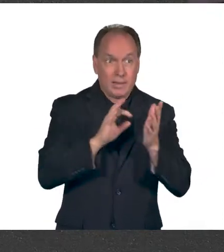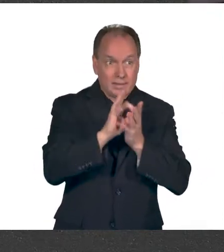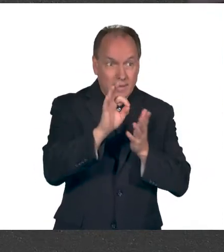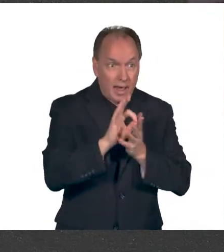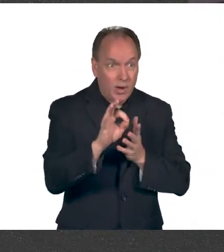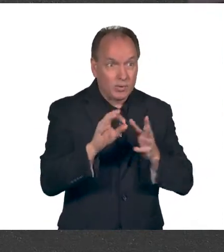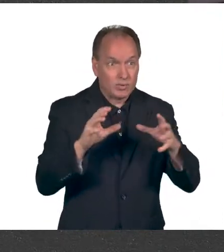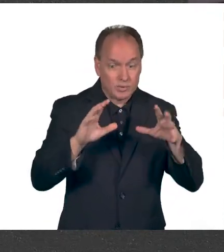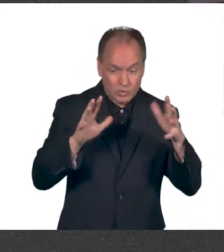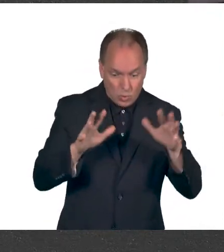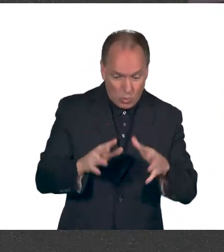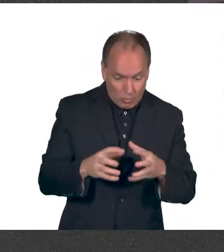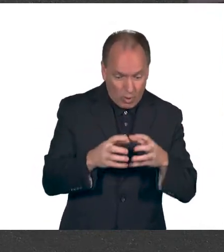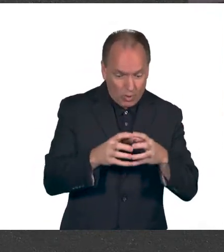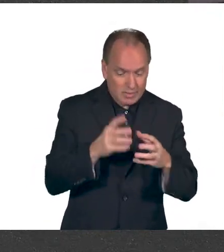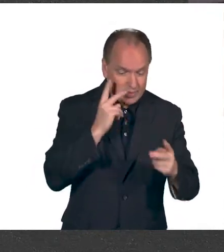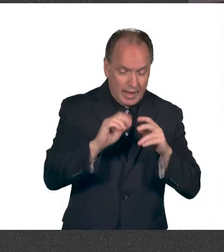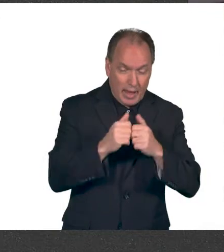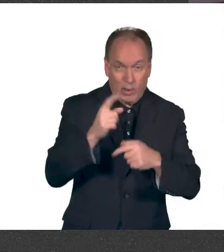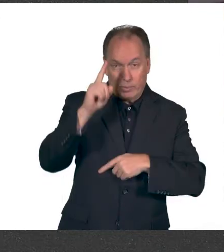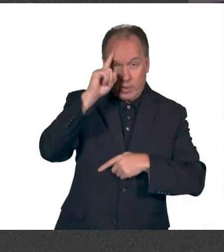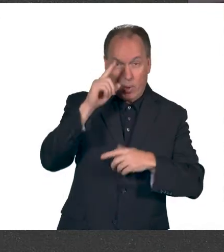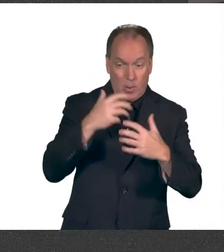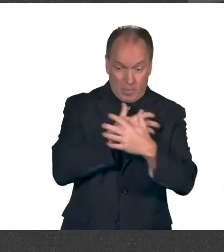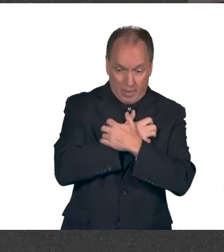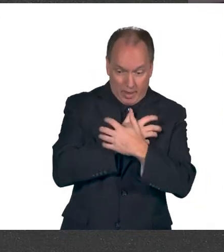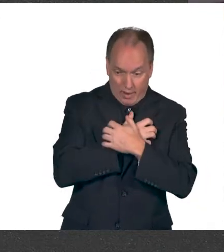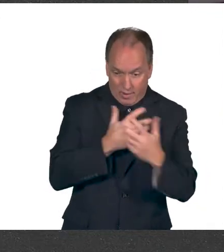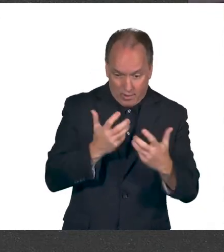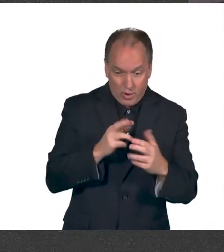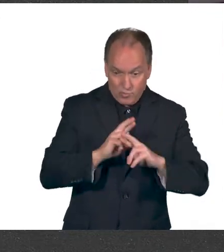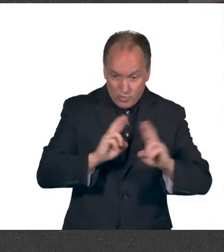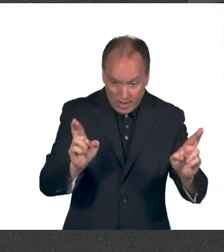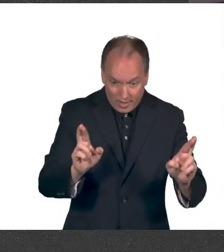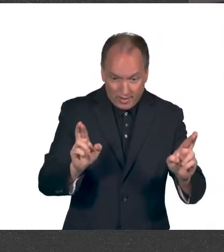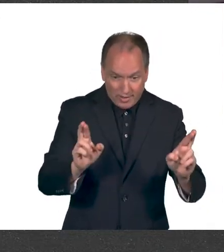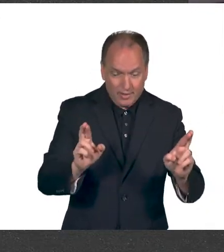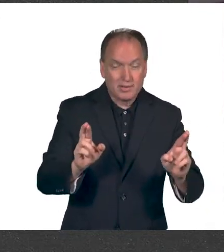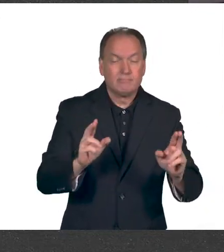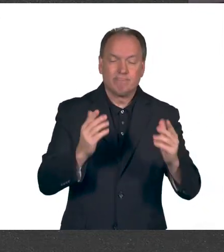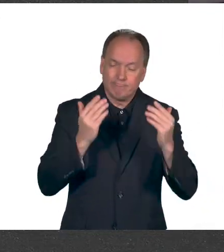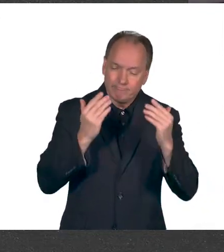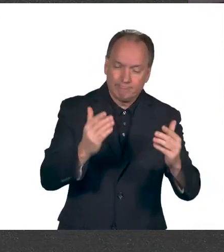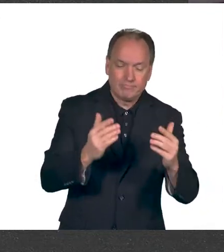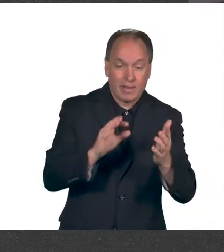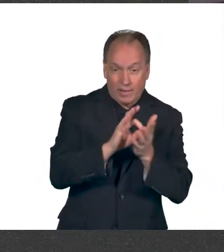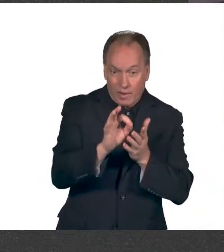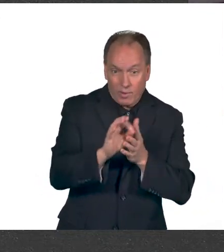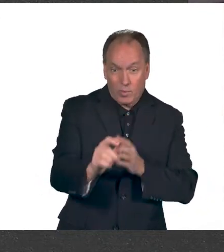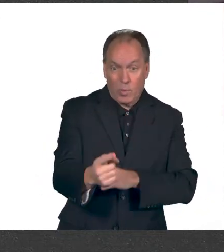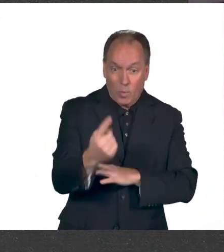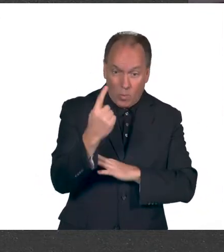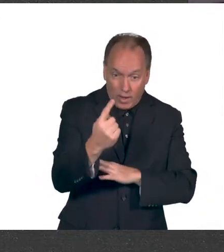let's count the snowballs and see how tall bear is, you're ready here we go.